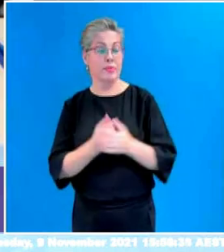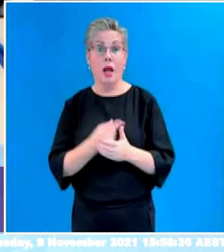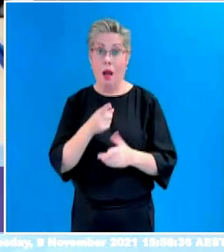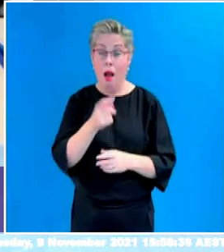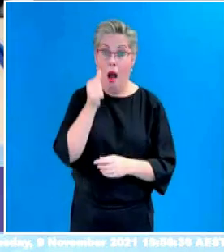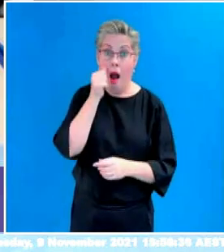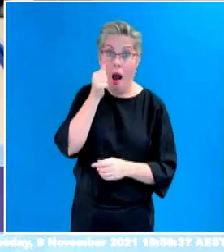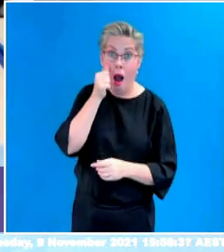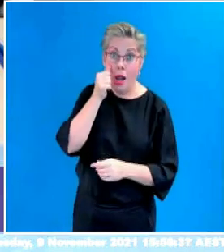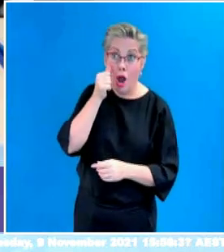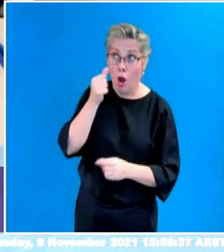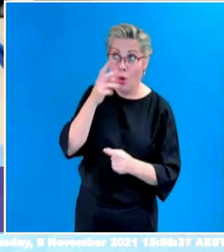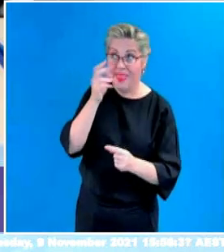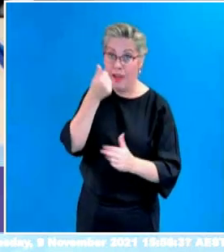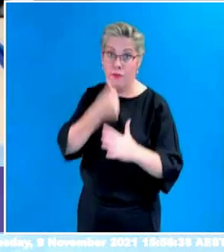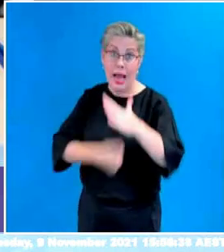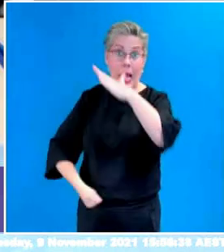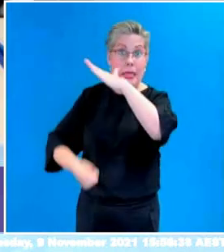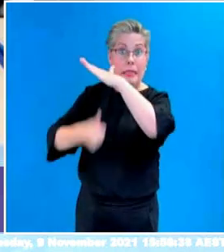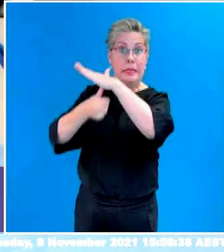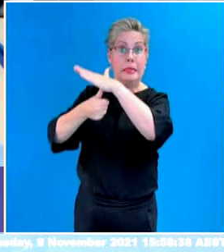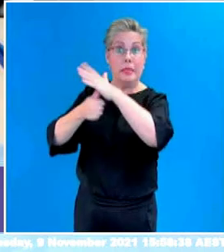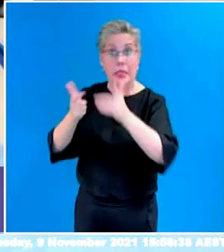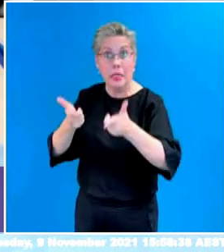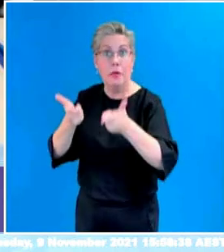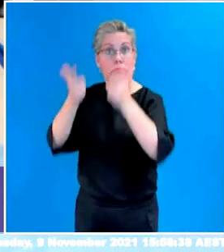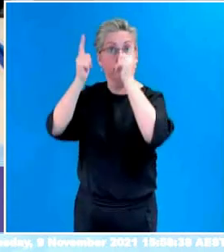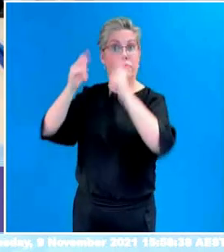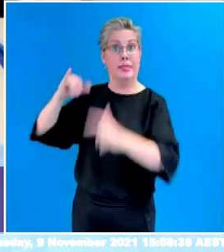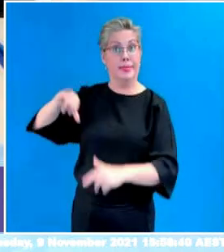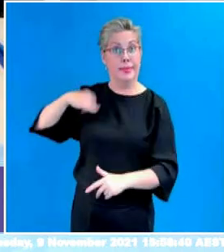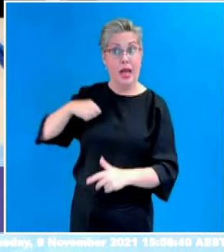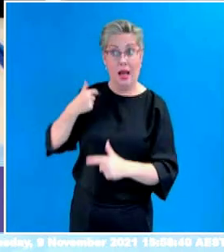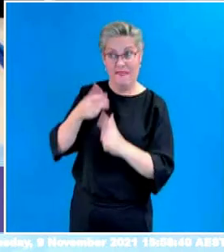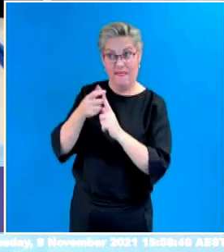children with identified disability because they have mentioned it to me.